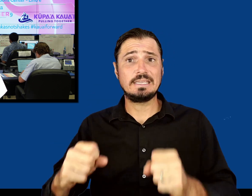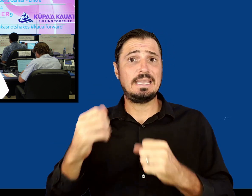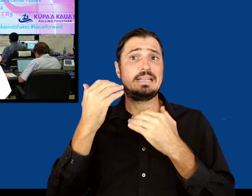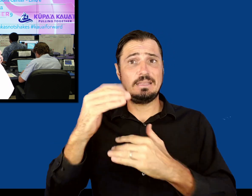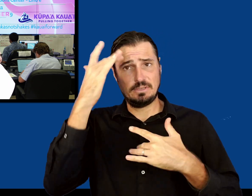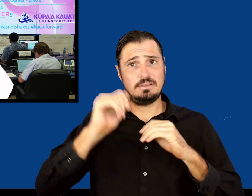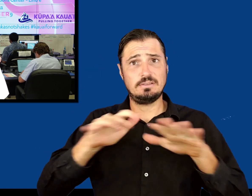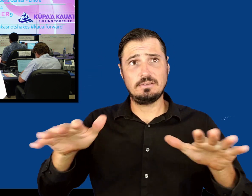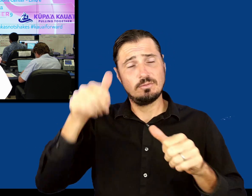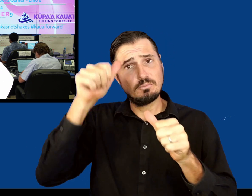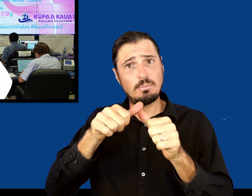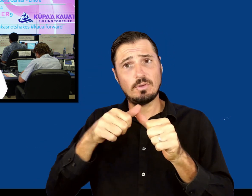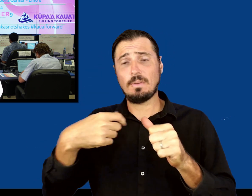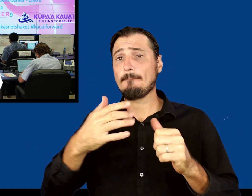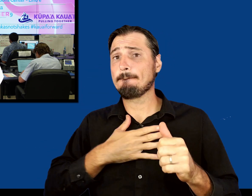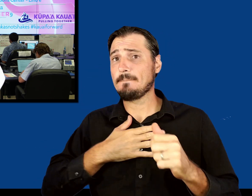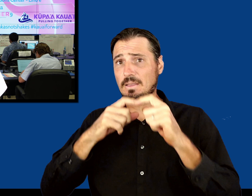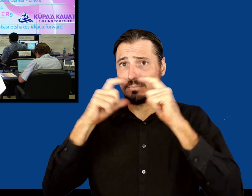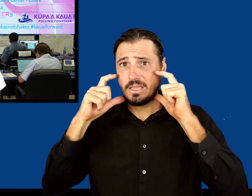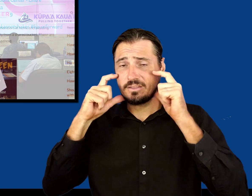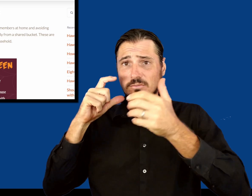mask protects you, your mask protects me!